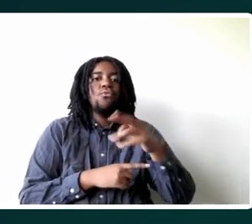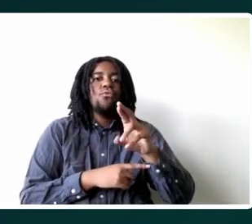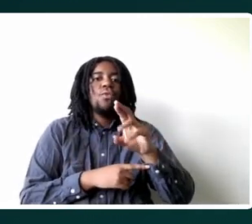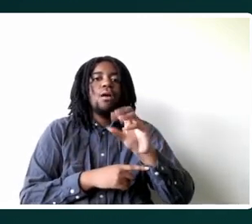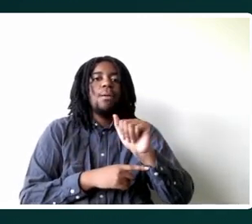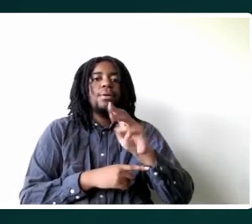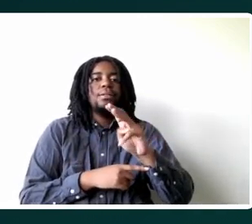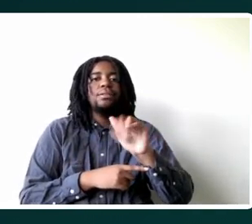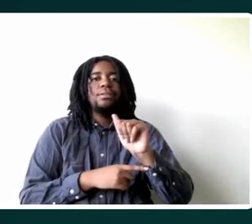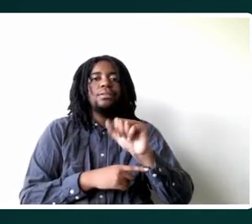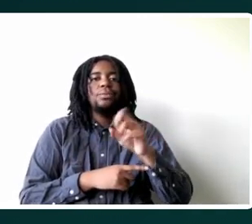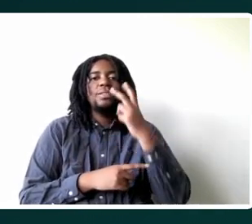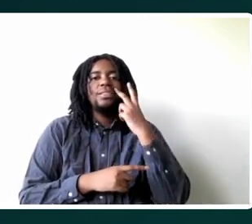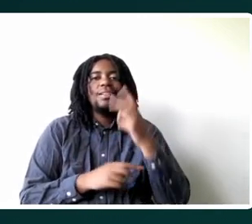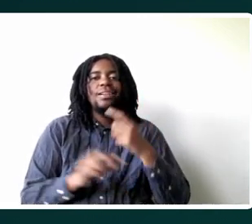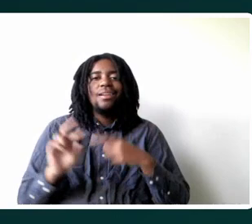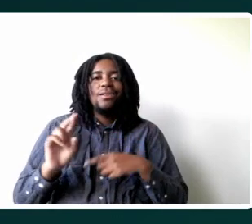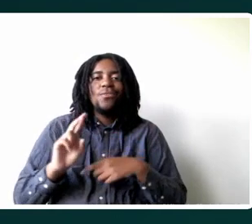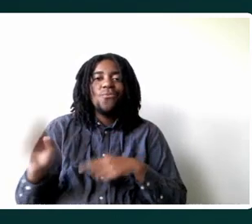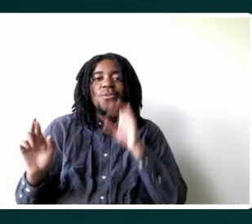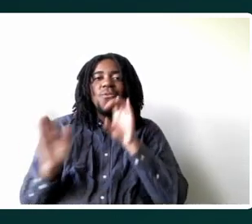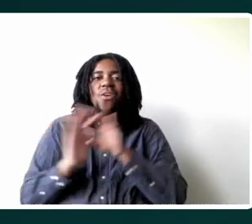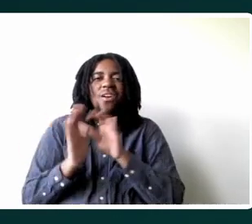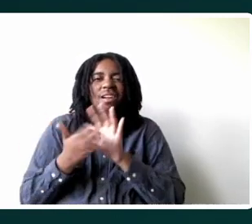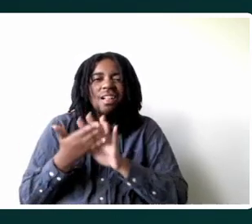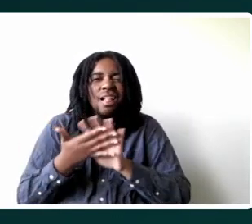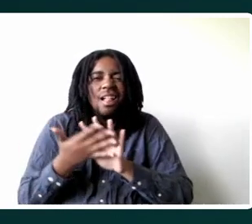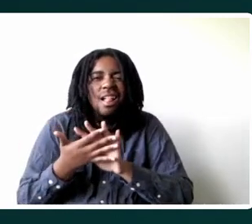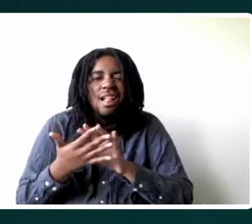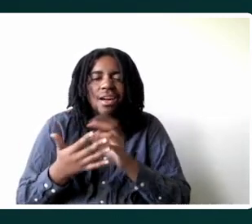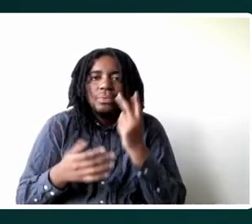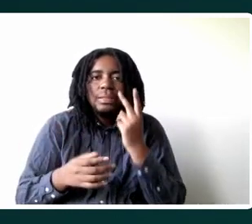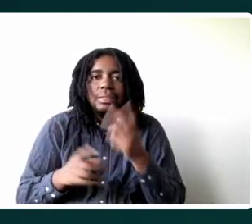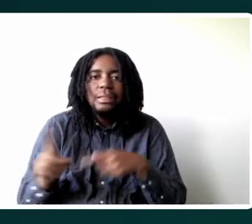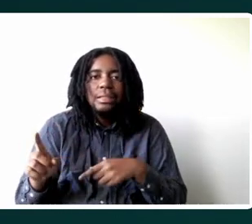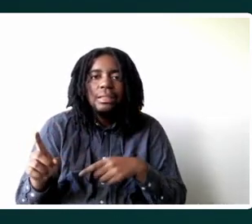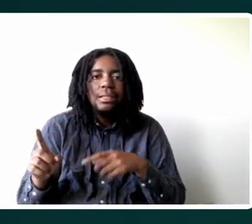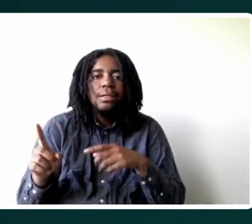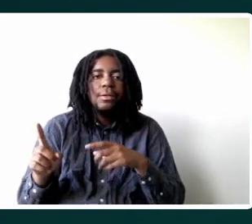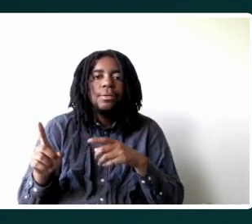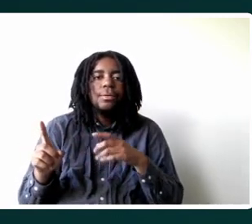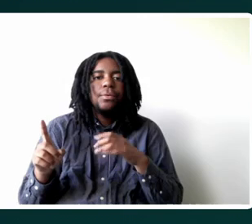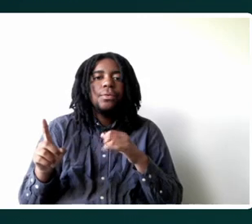on the right side of your screen, dioramas retracing the history of African Americans